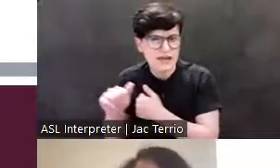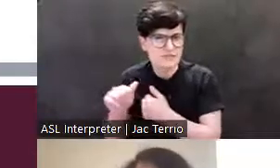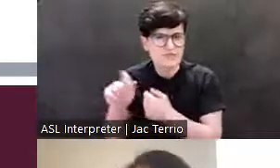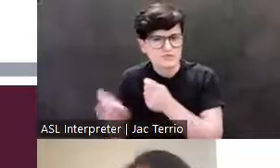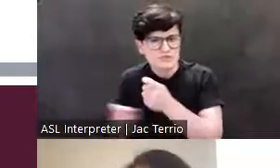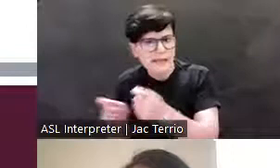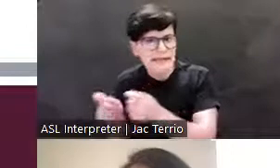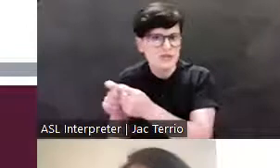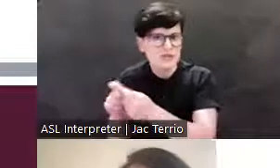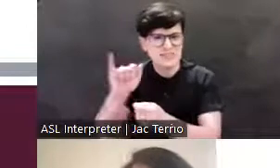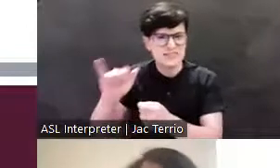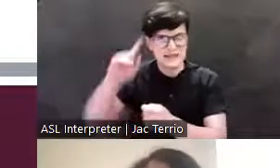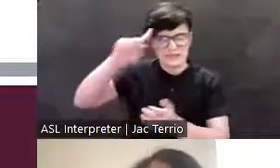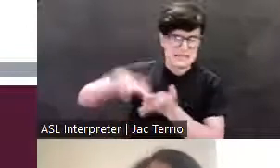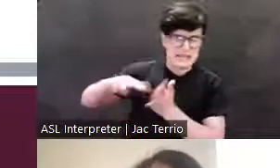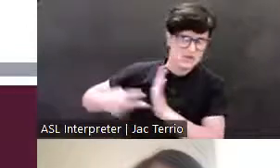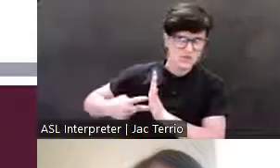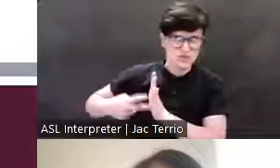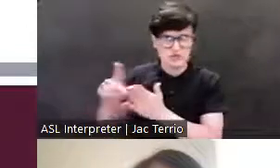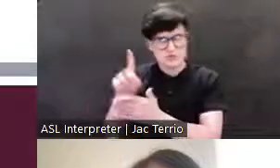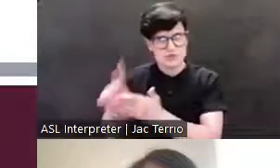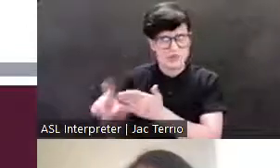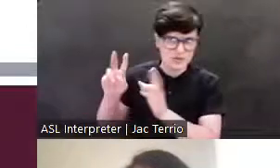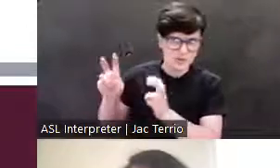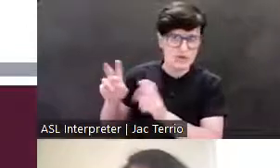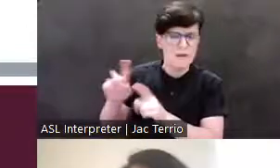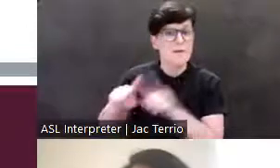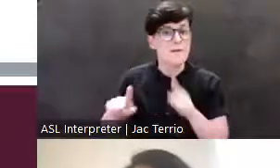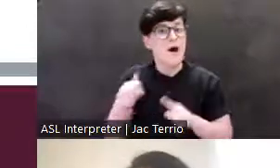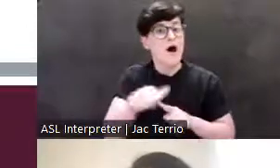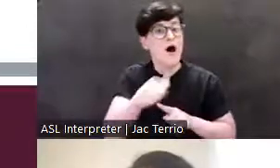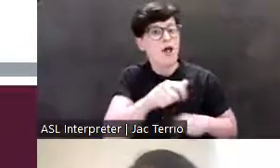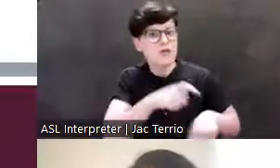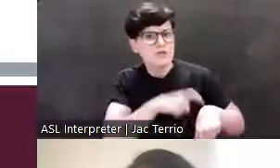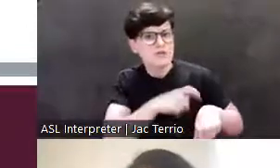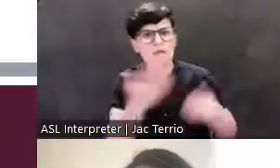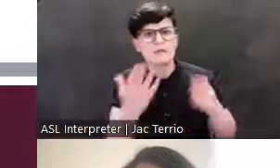But there is also times when a housing provider might not intend to discriminate but they